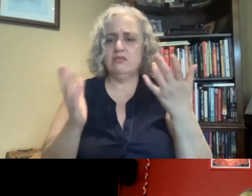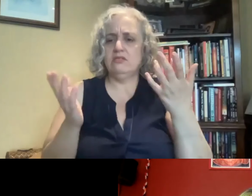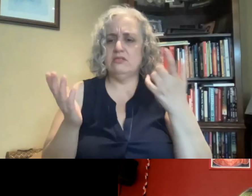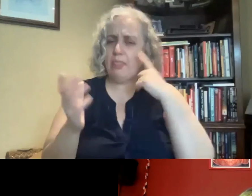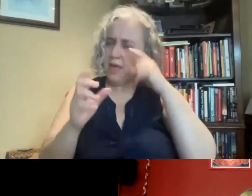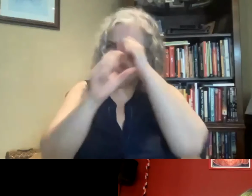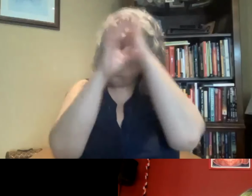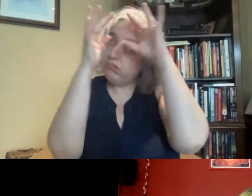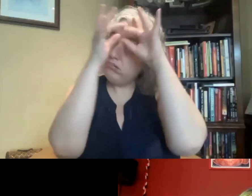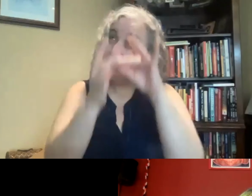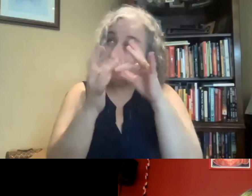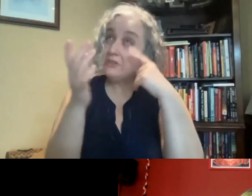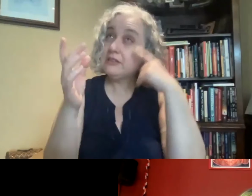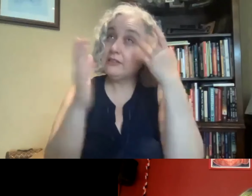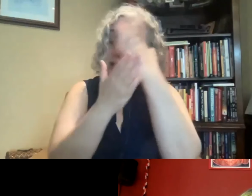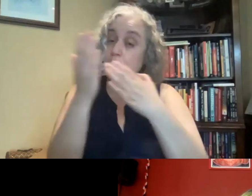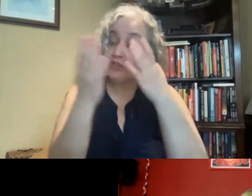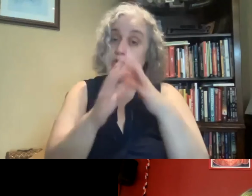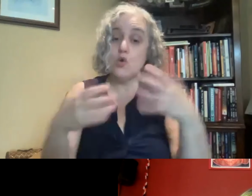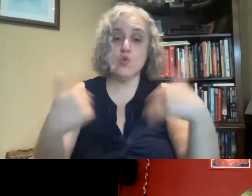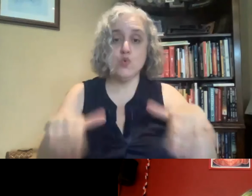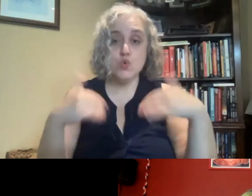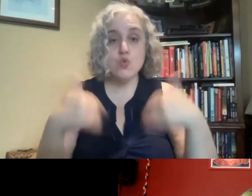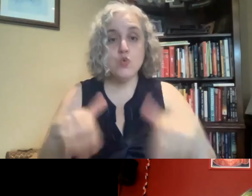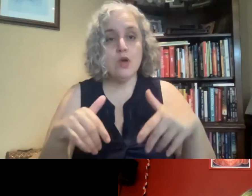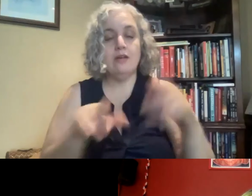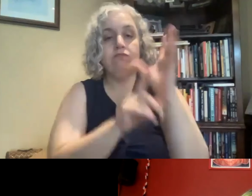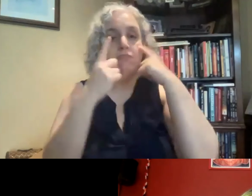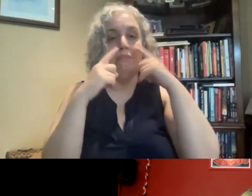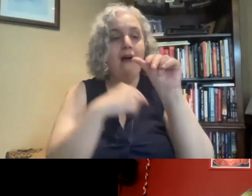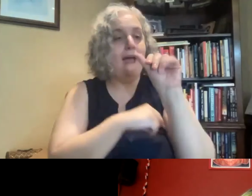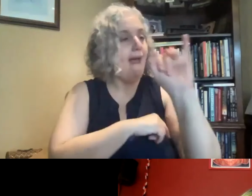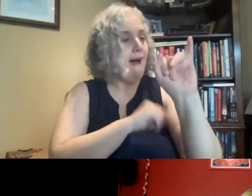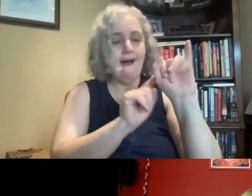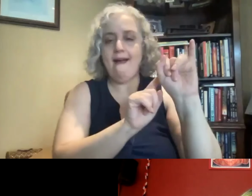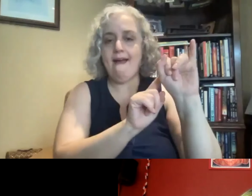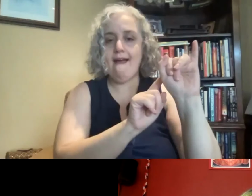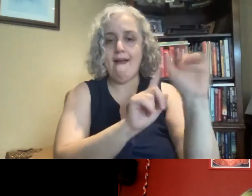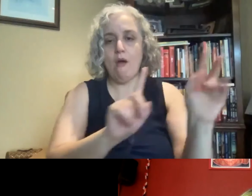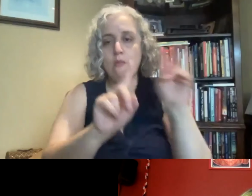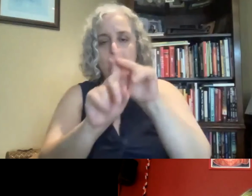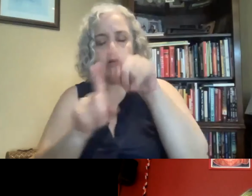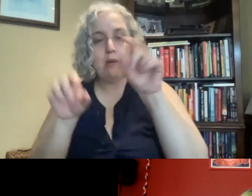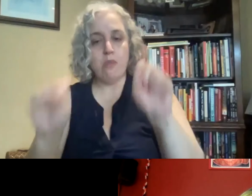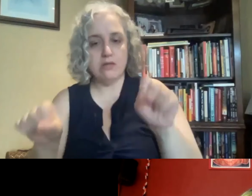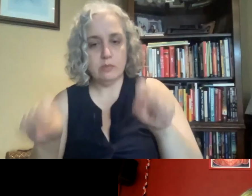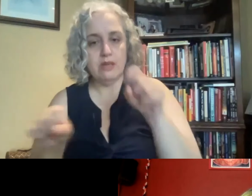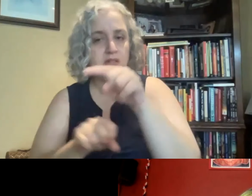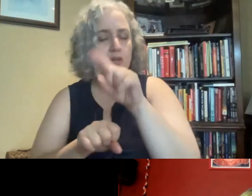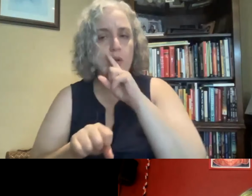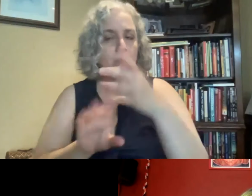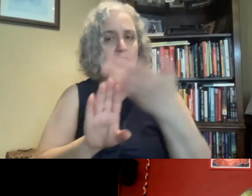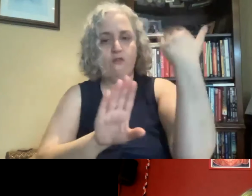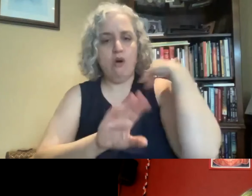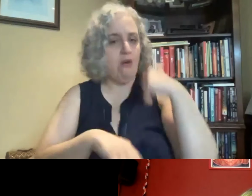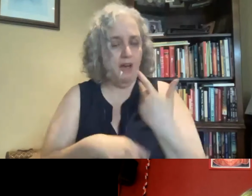Some of the ways in which AI has allowed possibilities that weren't there before.